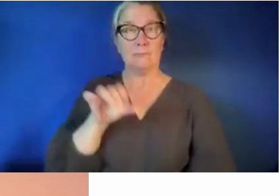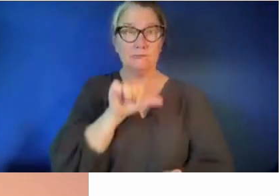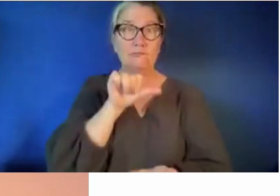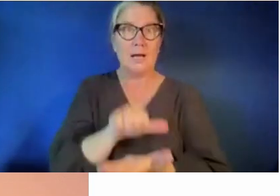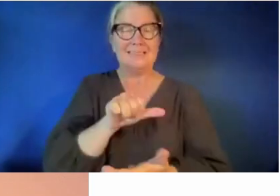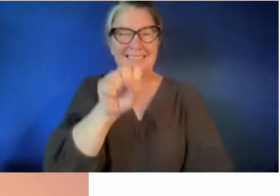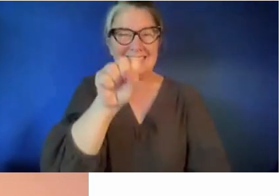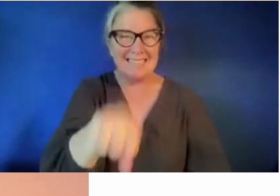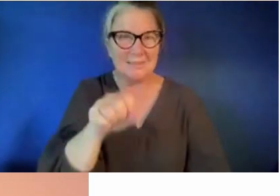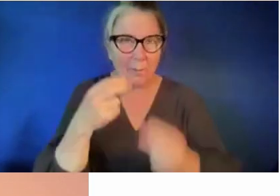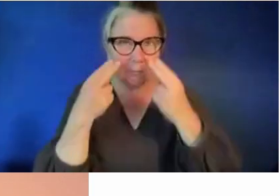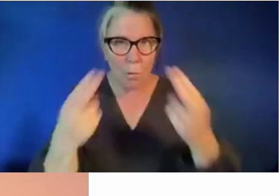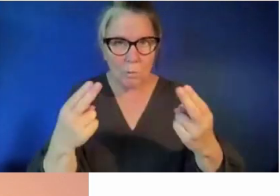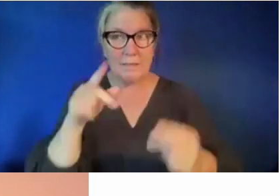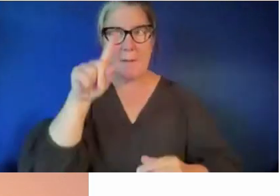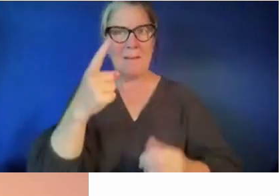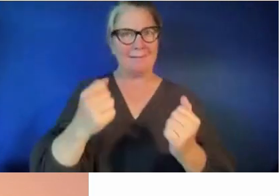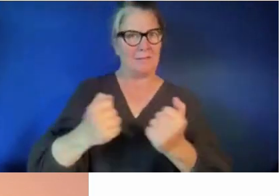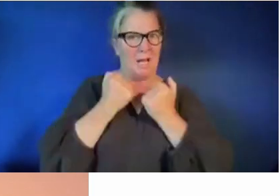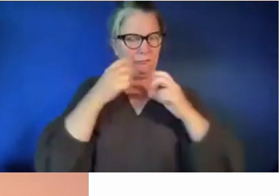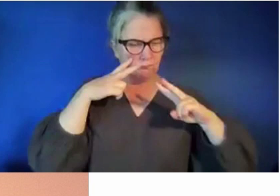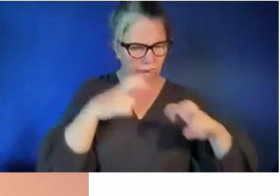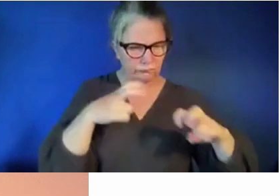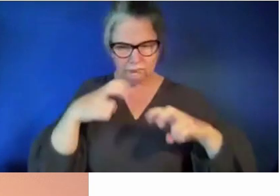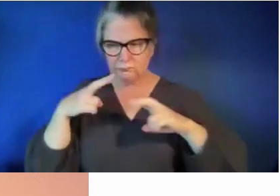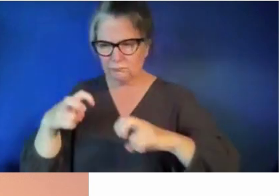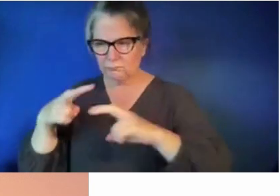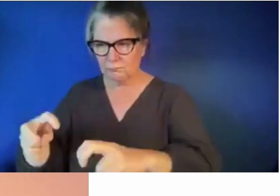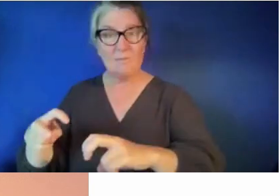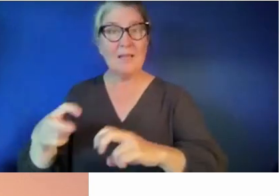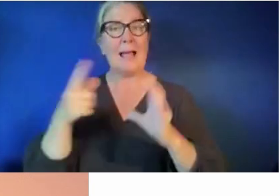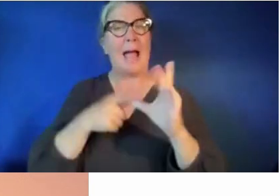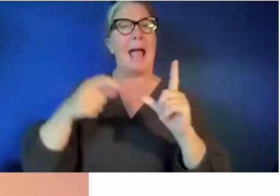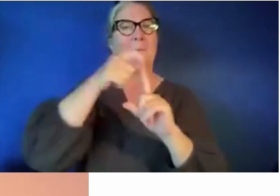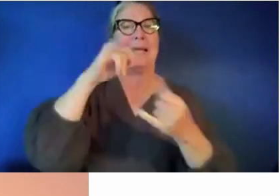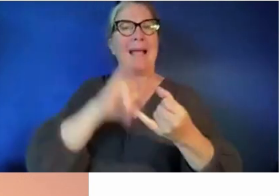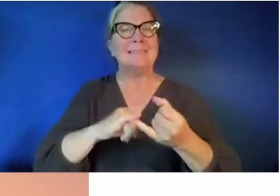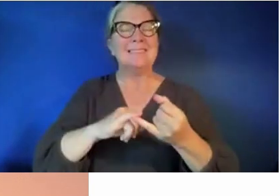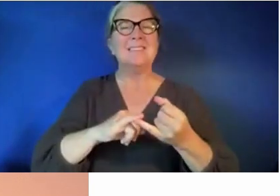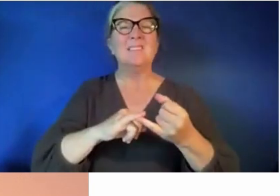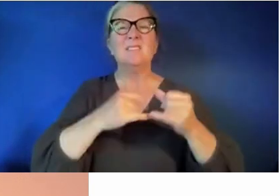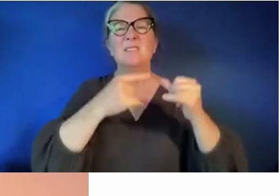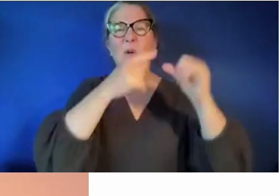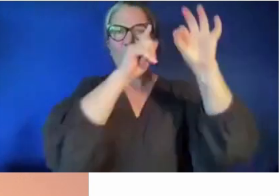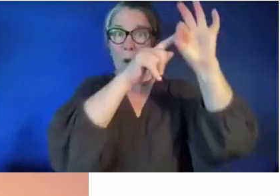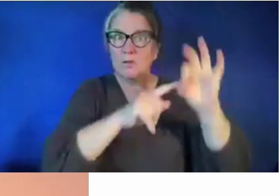But empirical research and indeed the APS census results show that it's at the team level